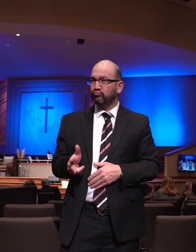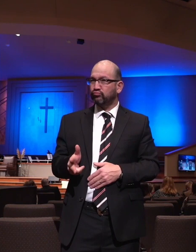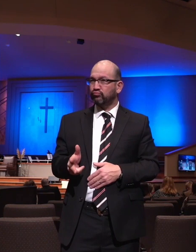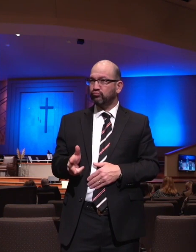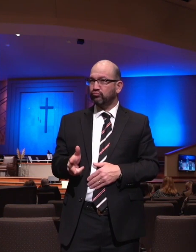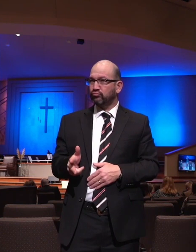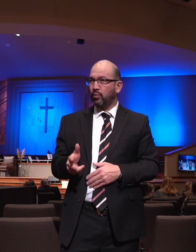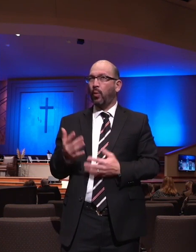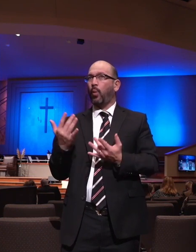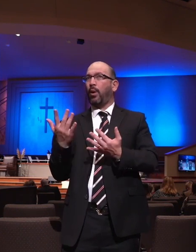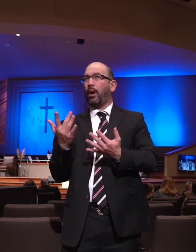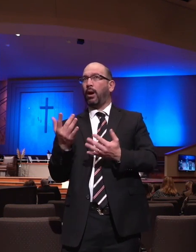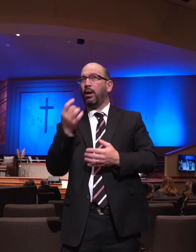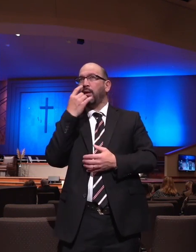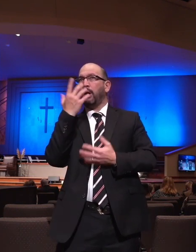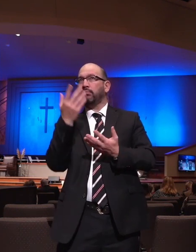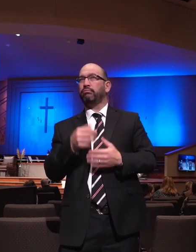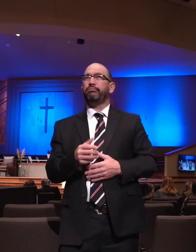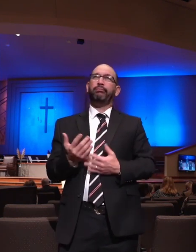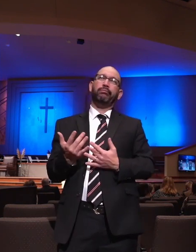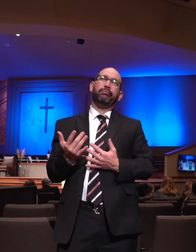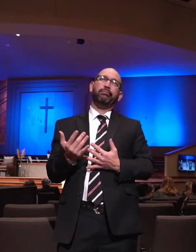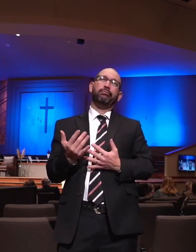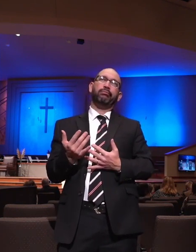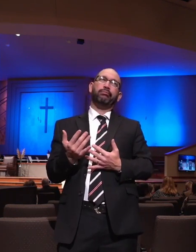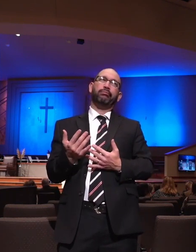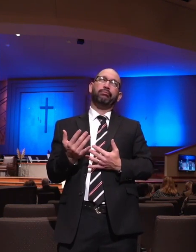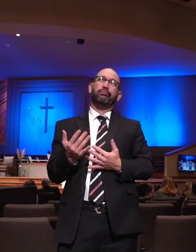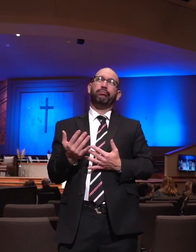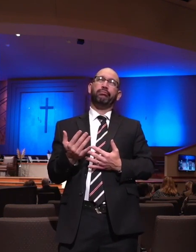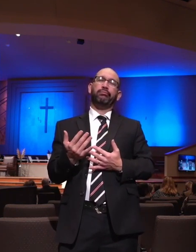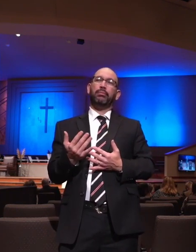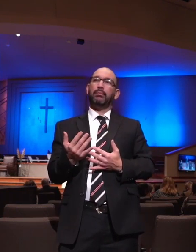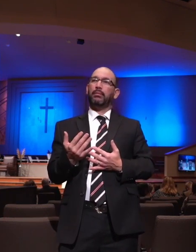long time because we're the first one now at the light and a pickup truck is